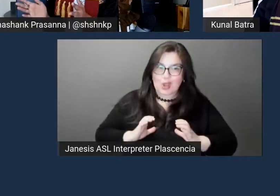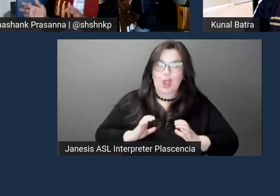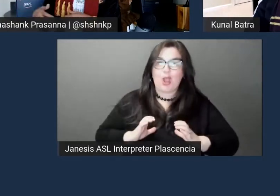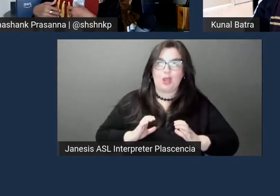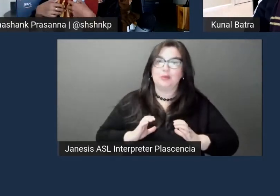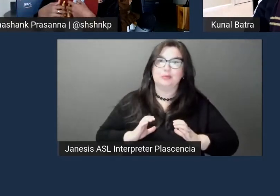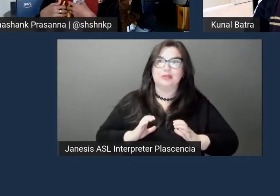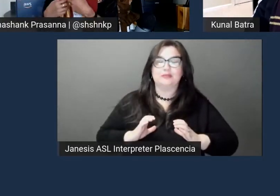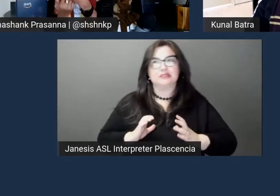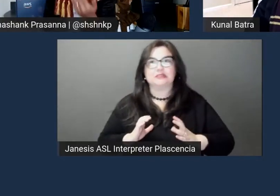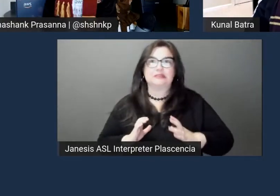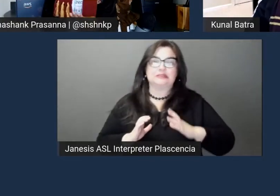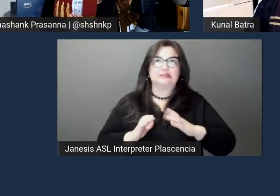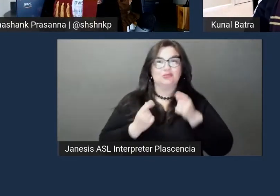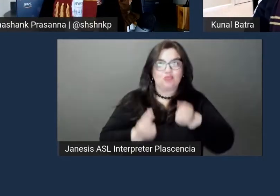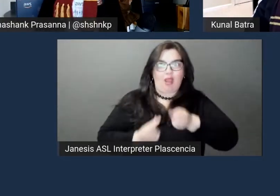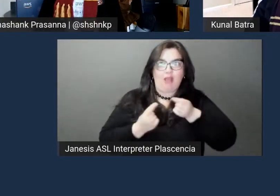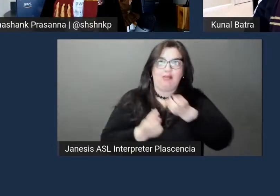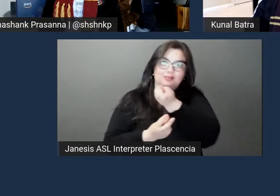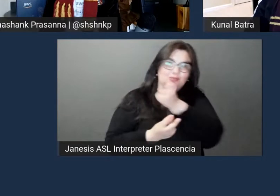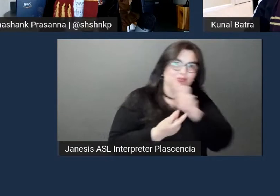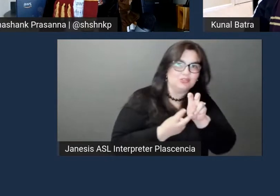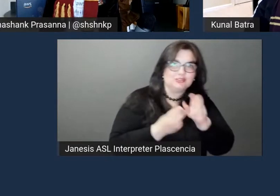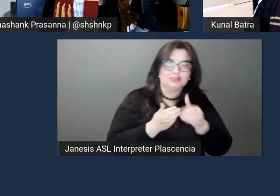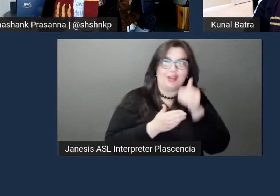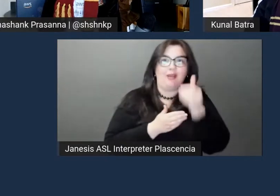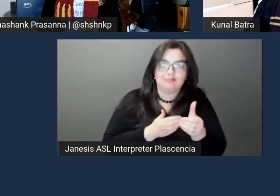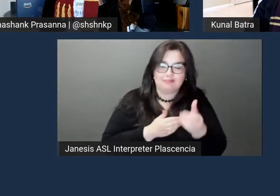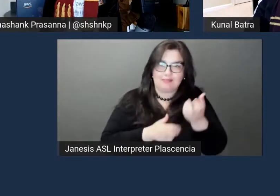and if there's a recommendation list, that's fantastic.